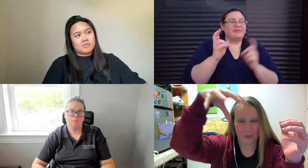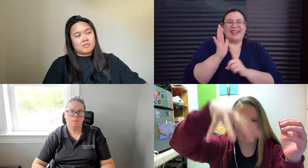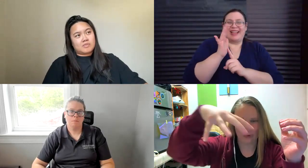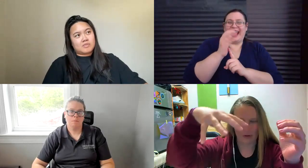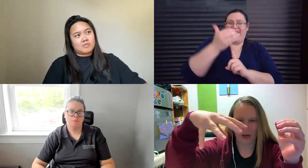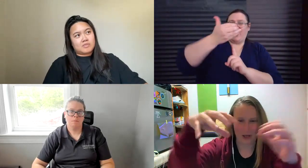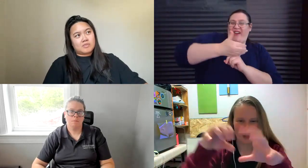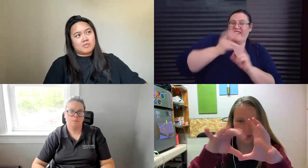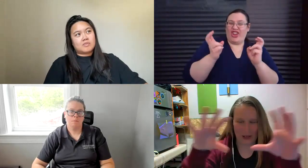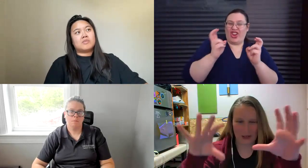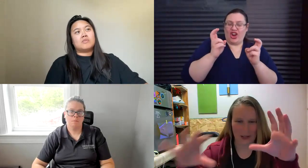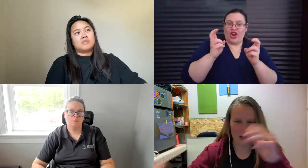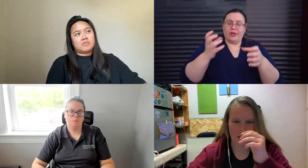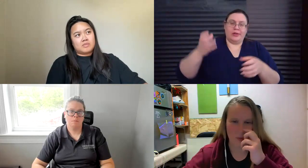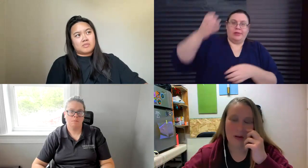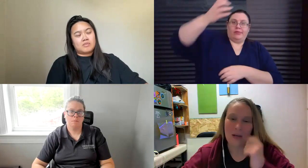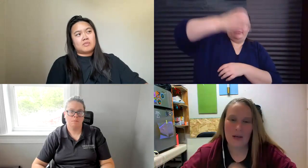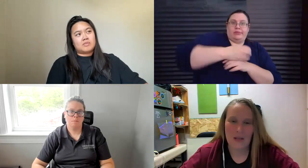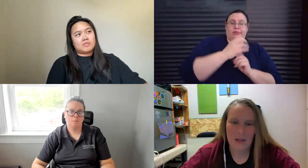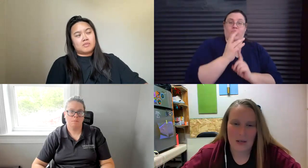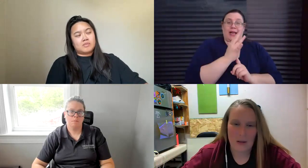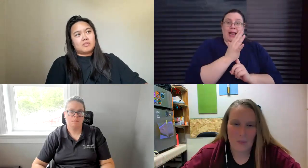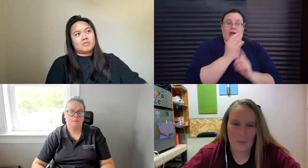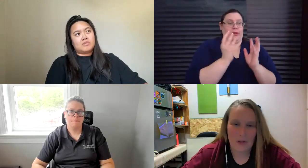So you put it over a candle and it lights up.